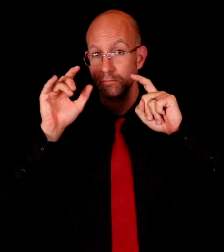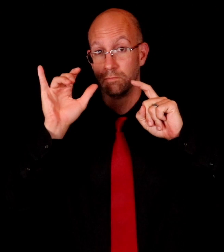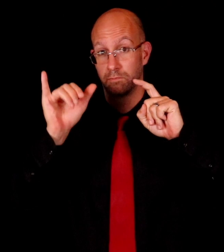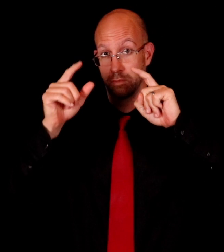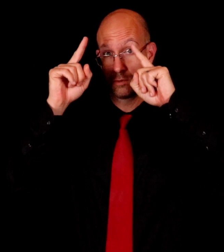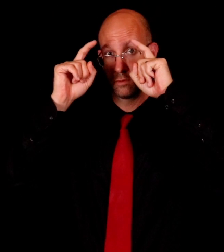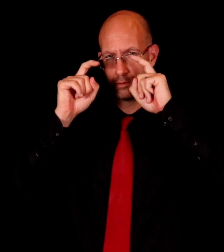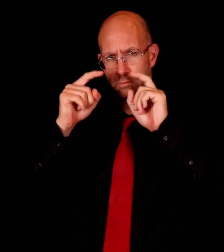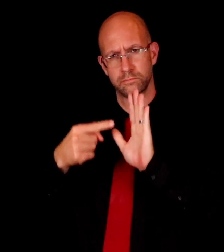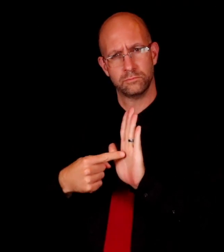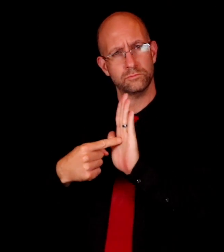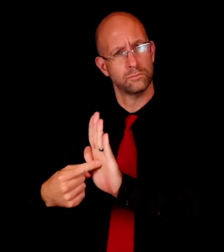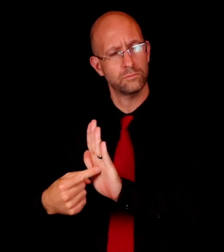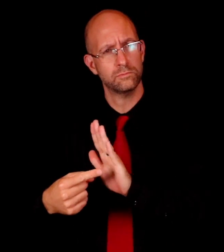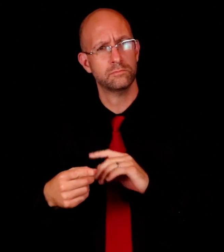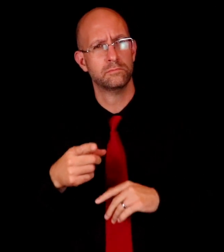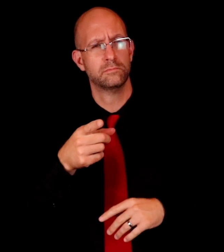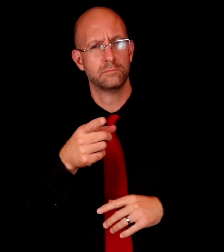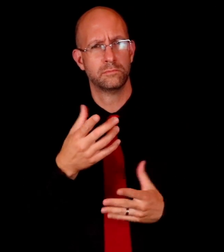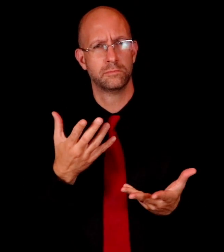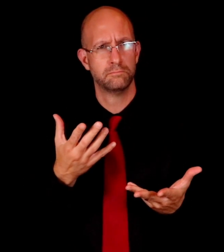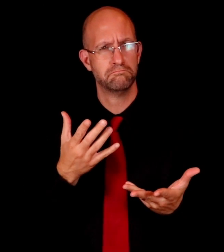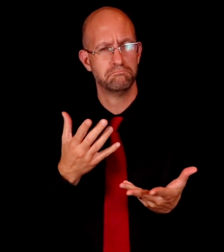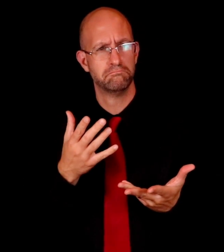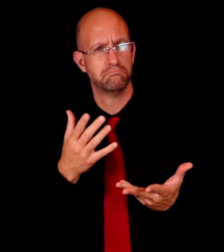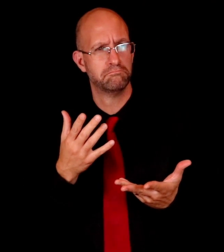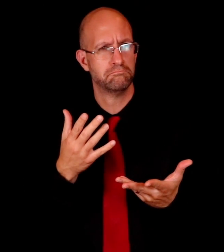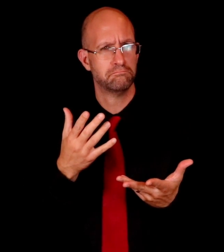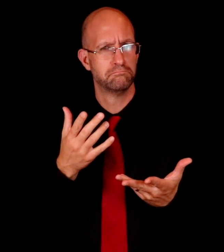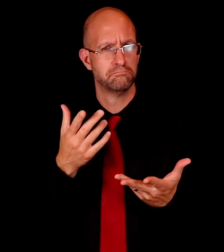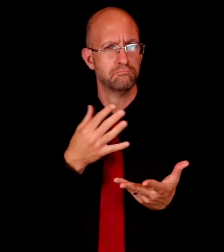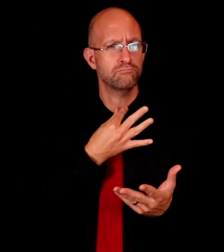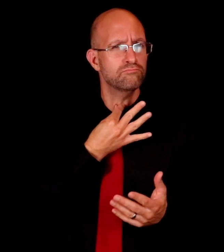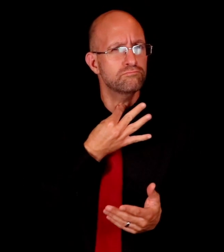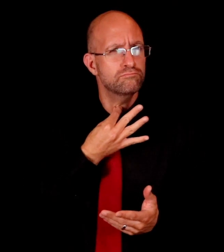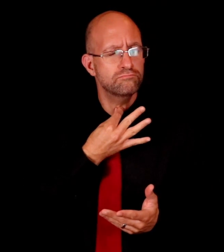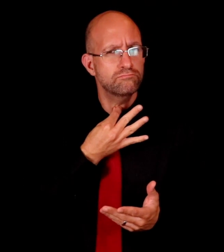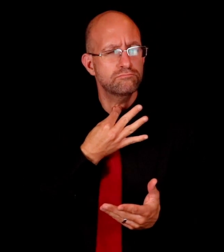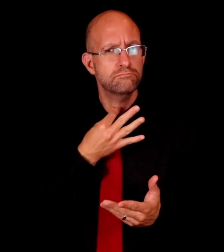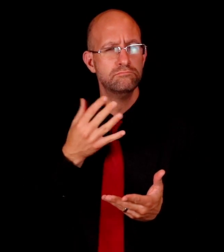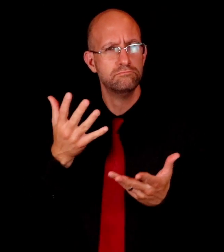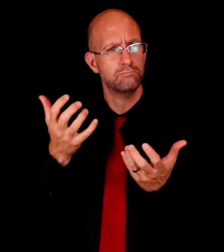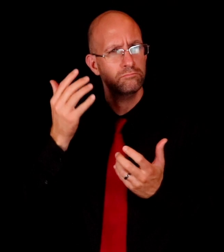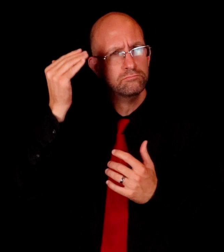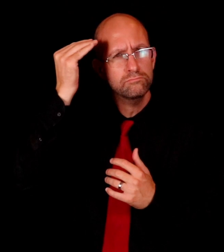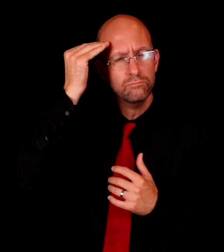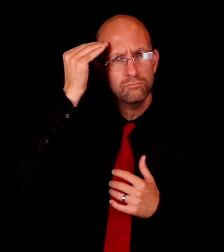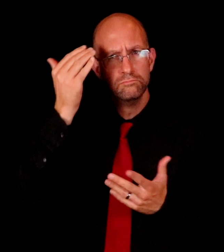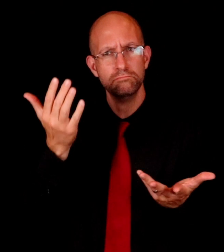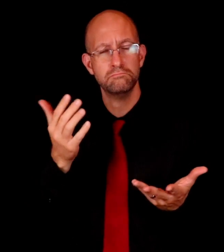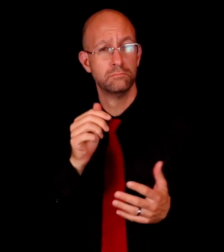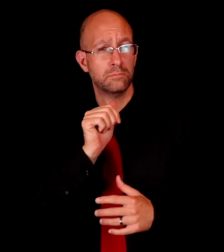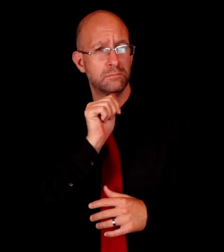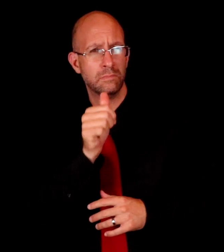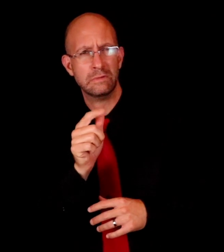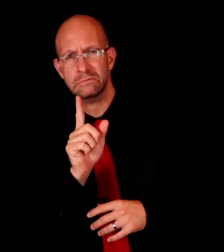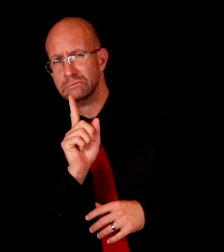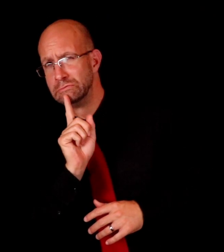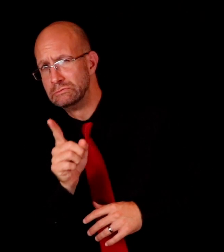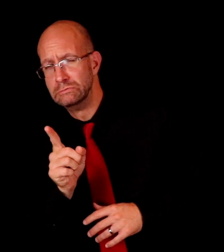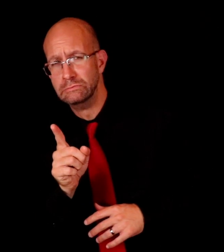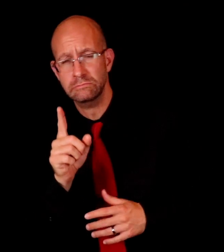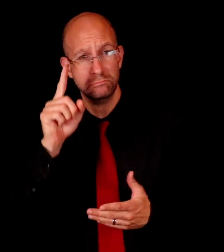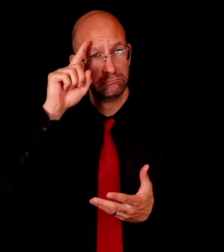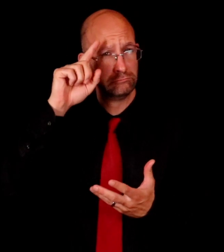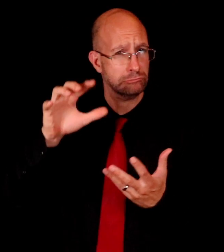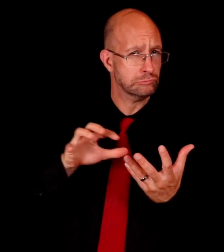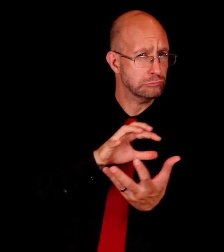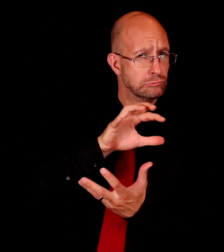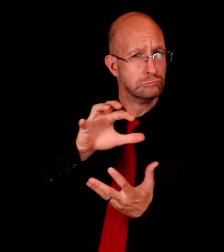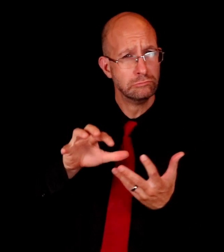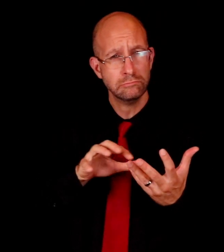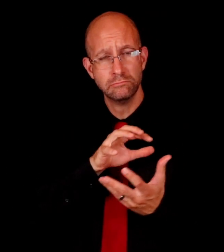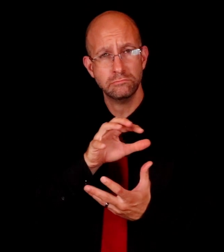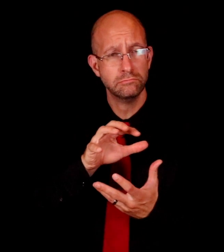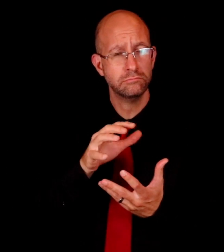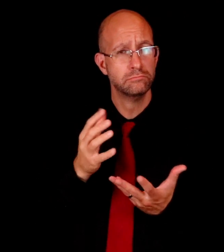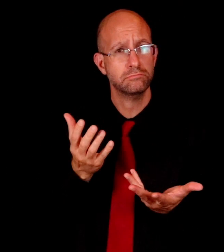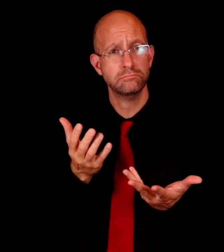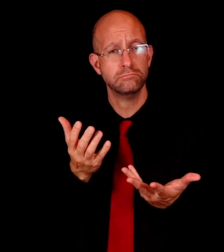Lowering the eyebrows show that you are curious, wanting to know, unsure, or confused.